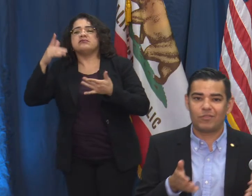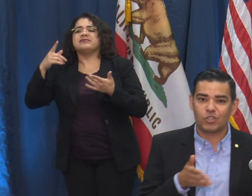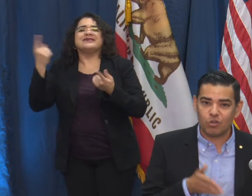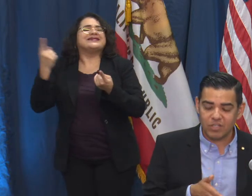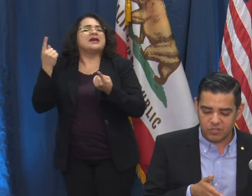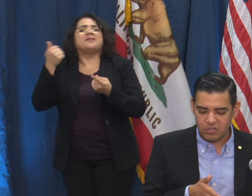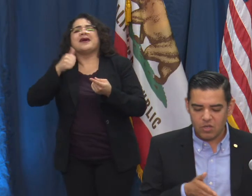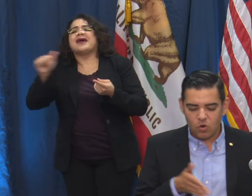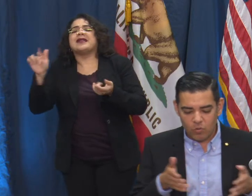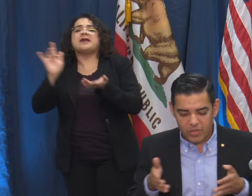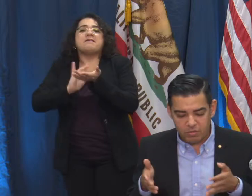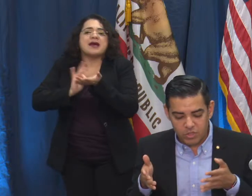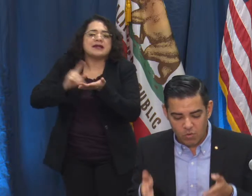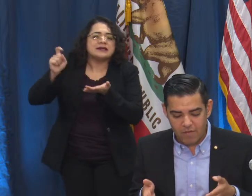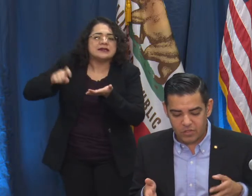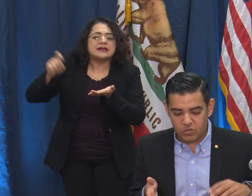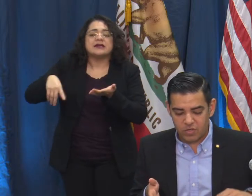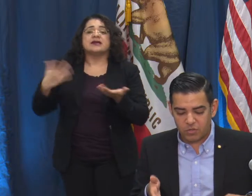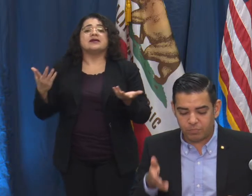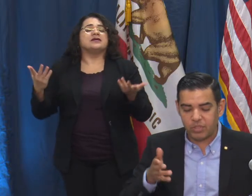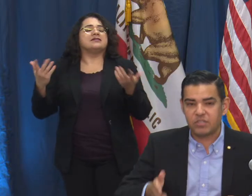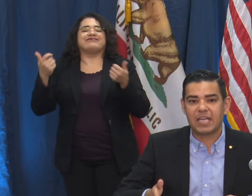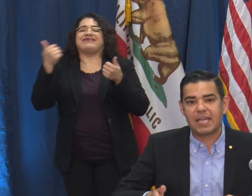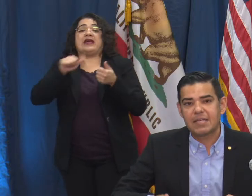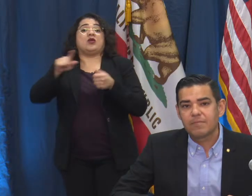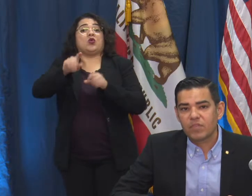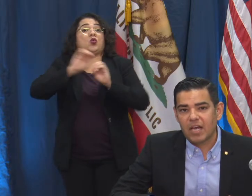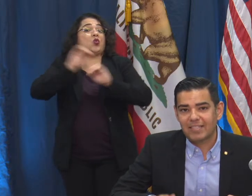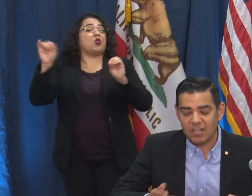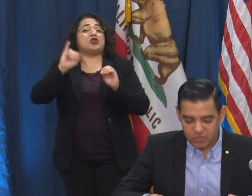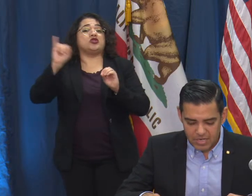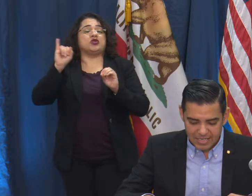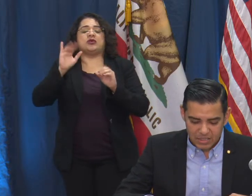have insurance or whether you don't have insurance so please get tested and get